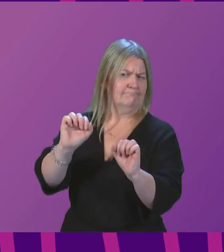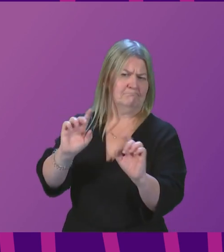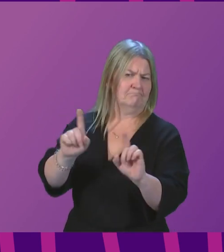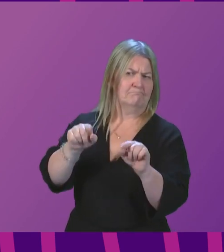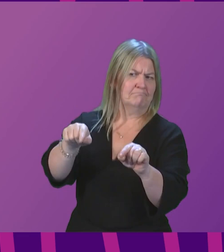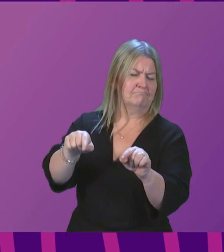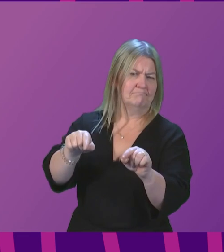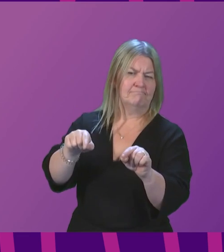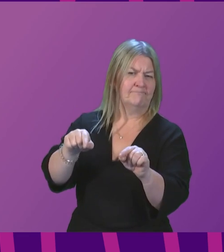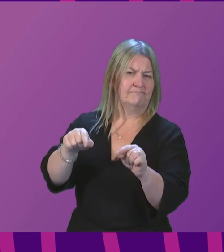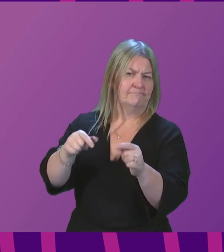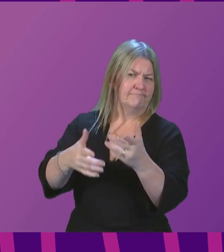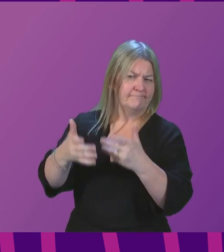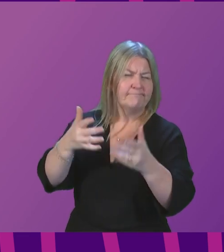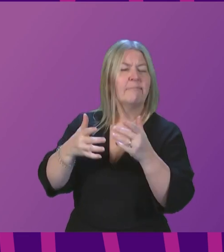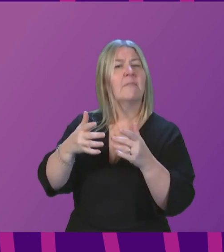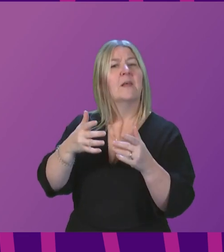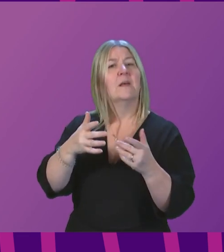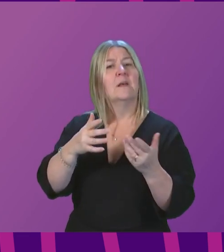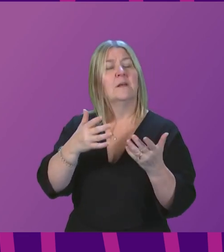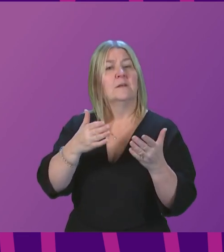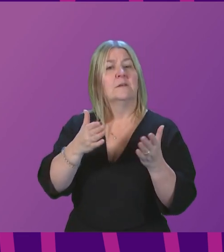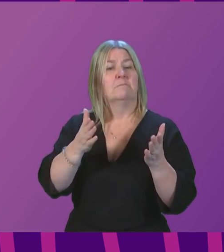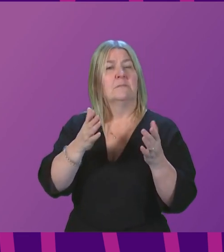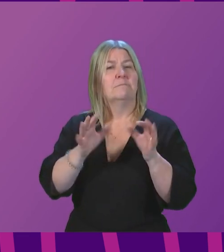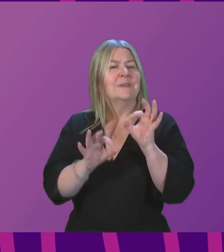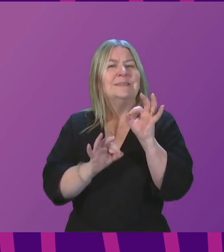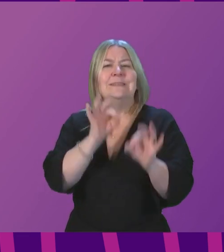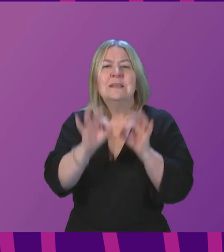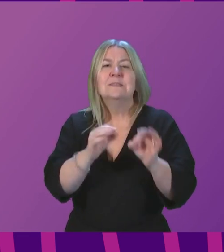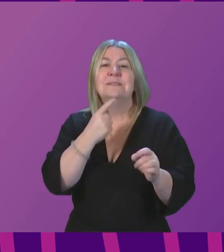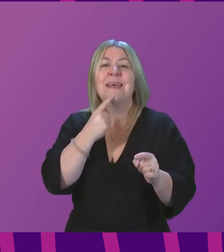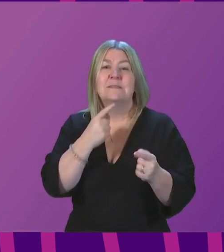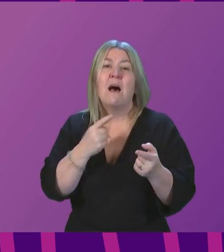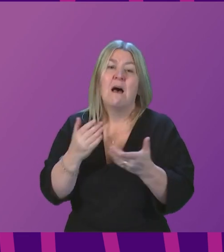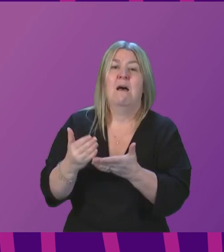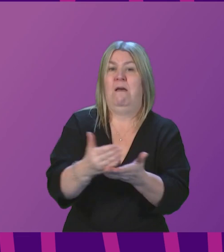Scotland’s census data, which states that three out of four care home places are now provided by private companies.